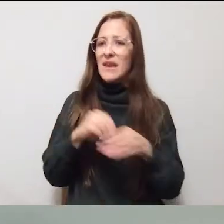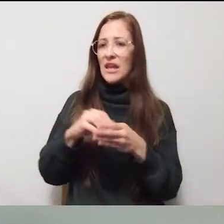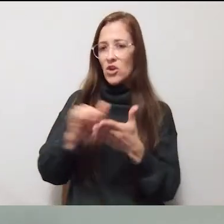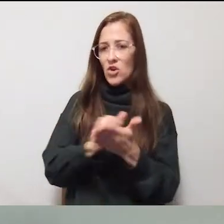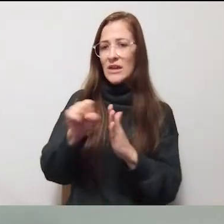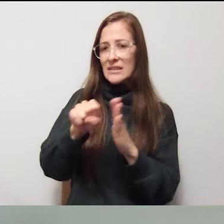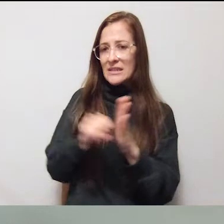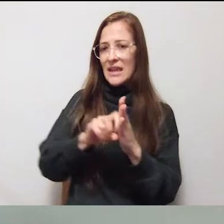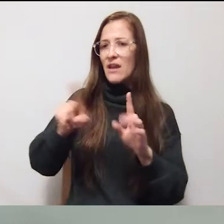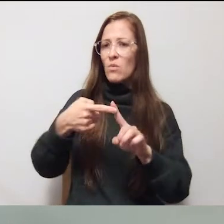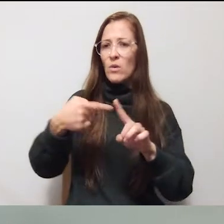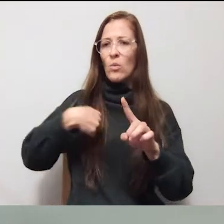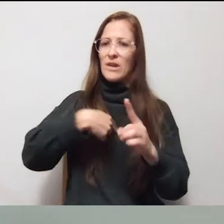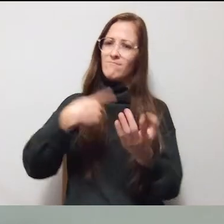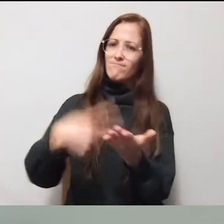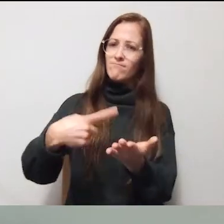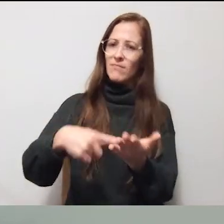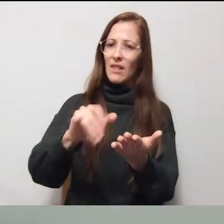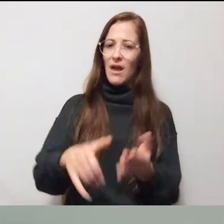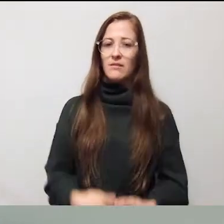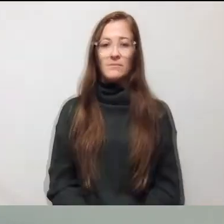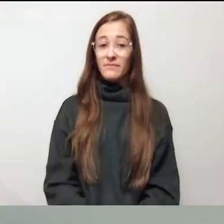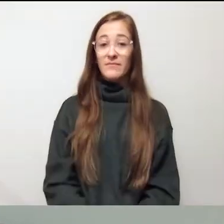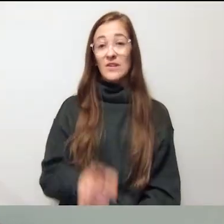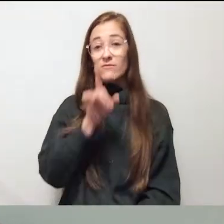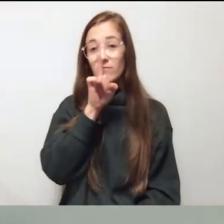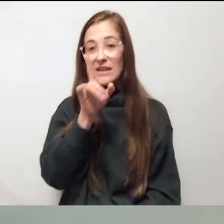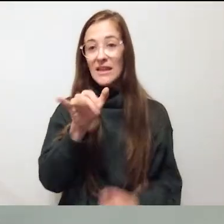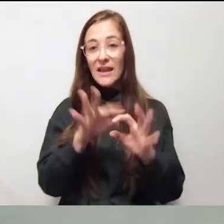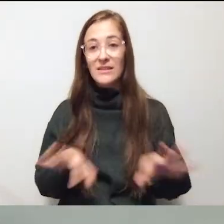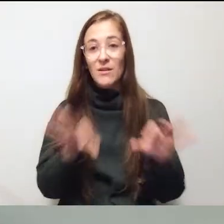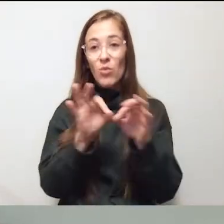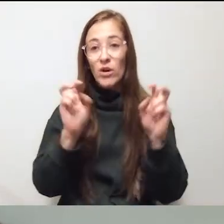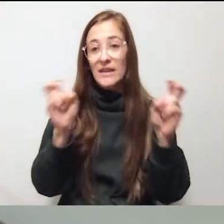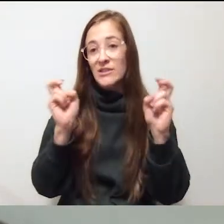when we talk about that? So, you know, you raise a really, really important issue